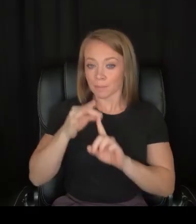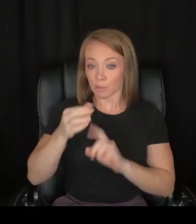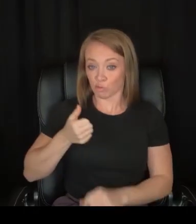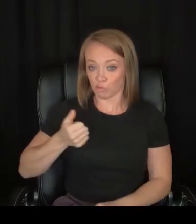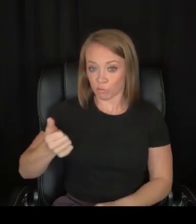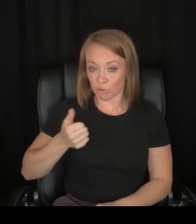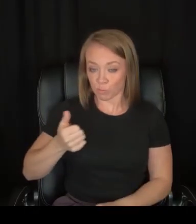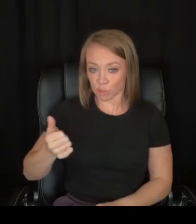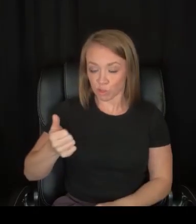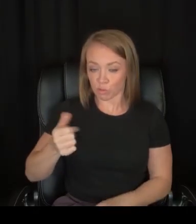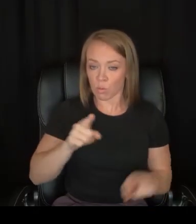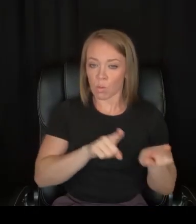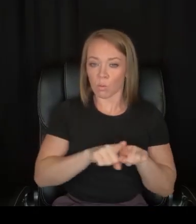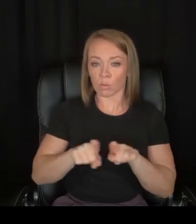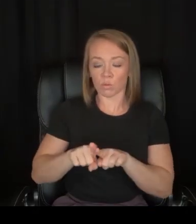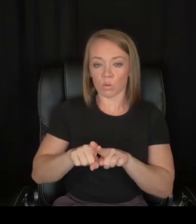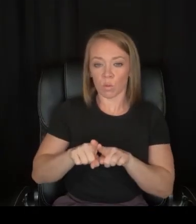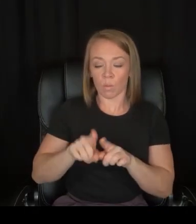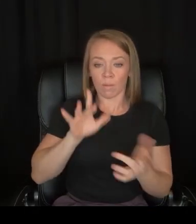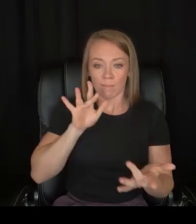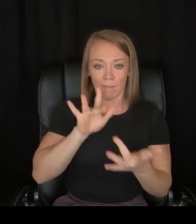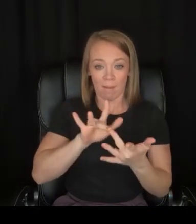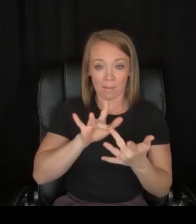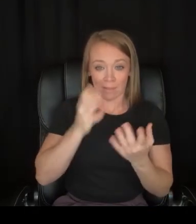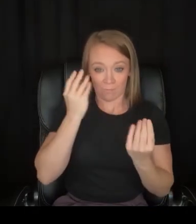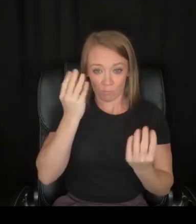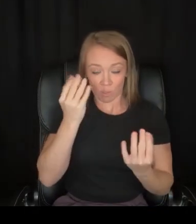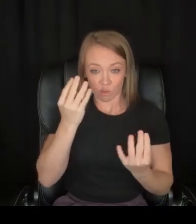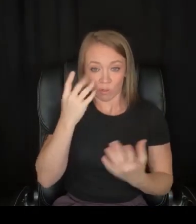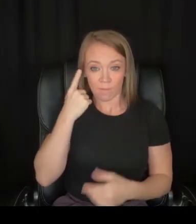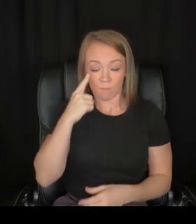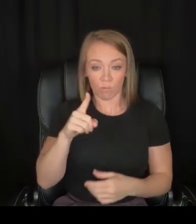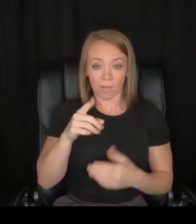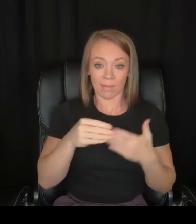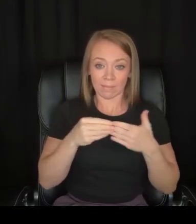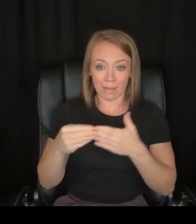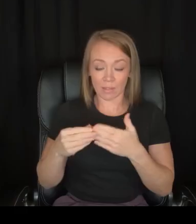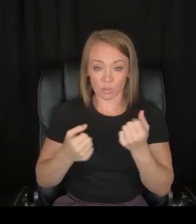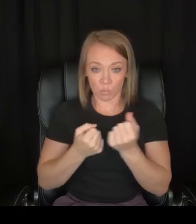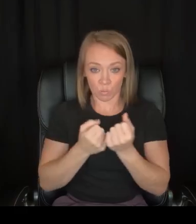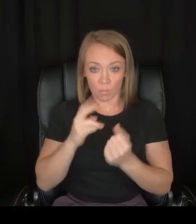as well as contact information for the Guidance and Support branch,